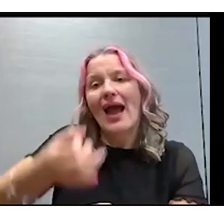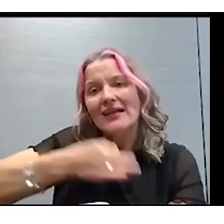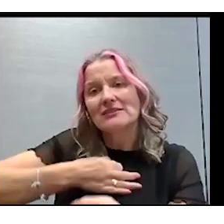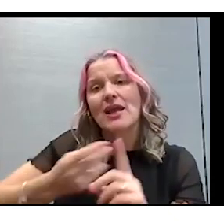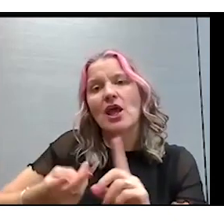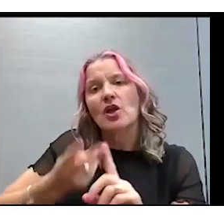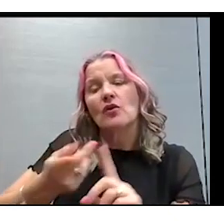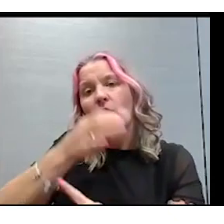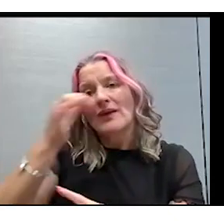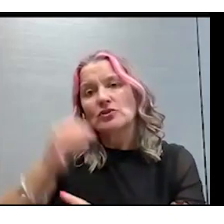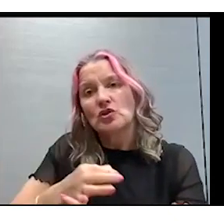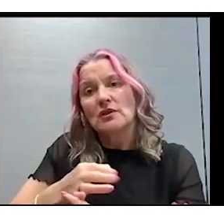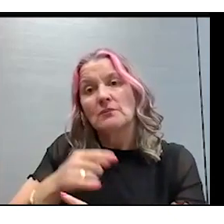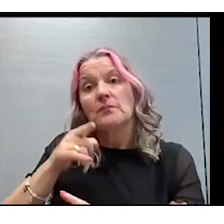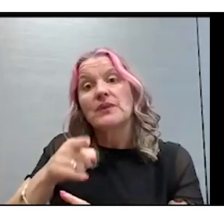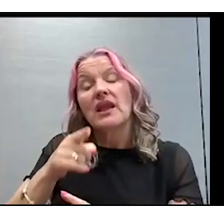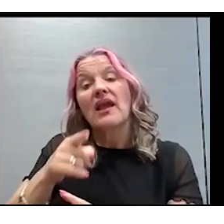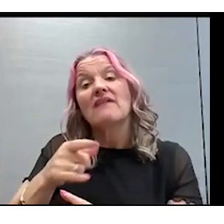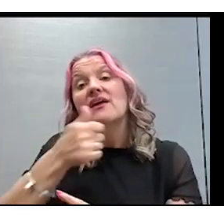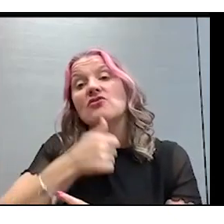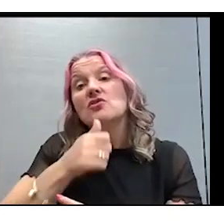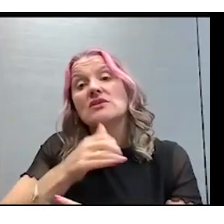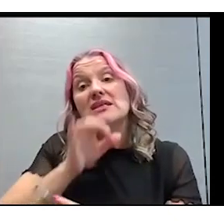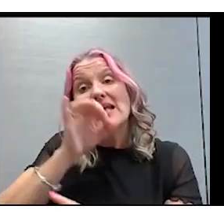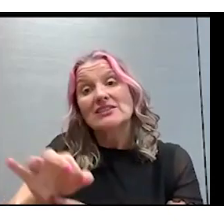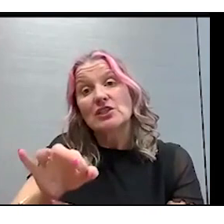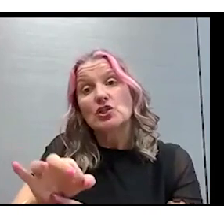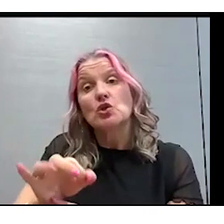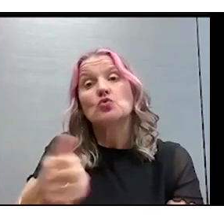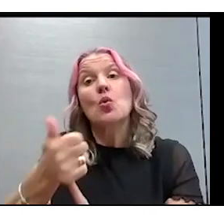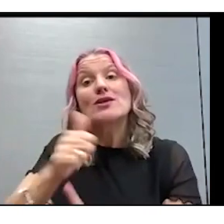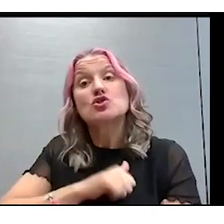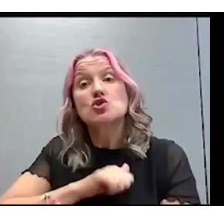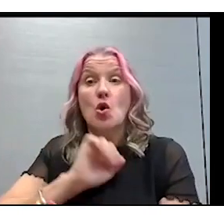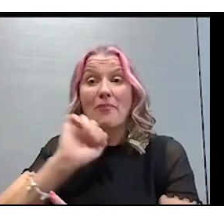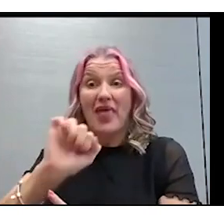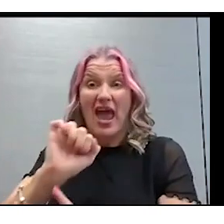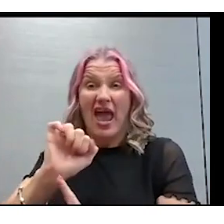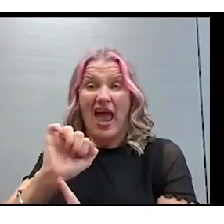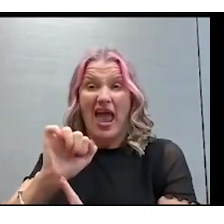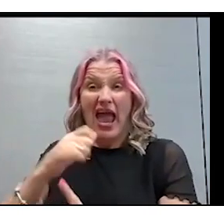user is asking you to make assumptions about the person identity, don't because those